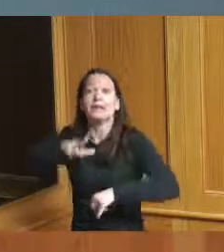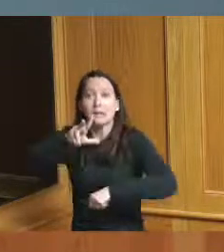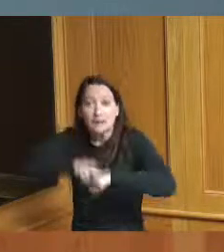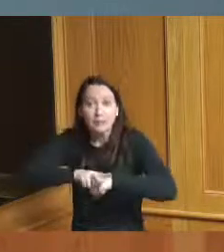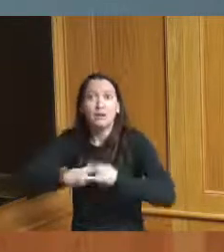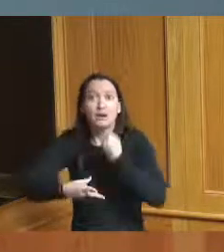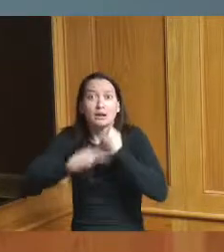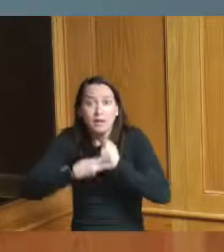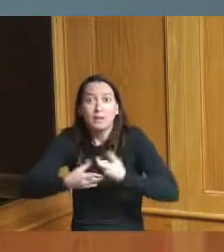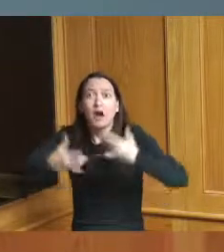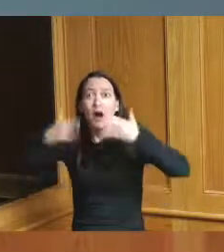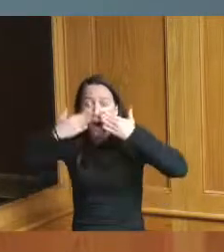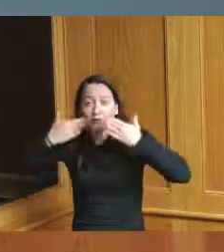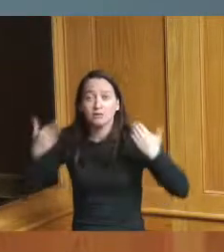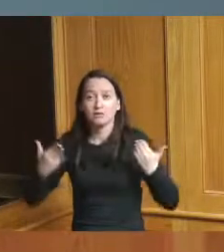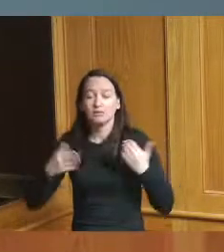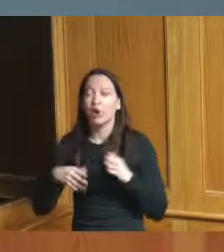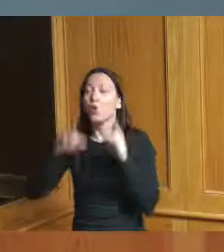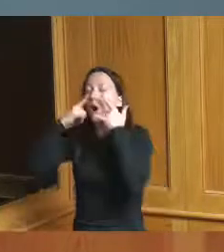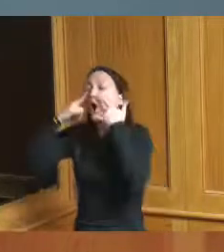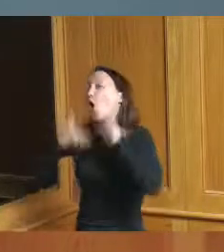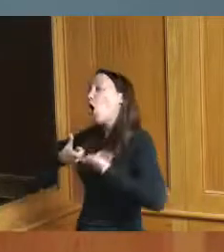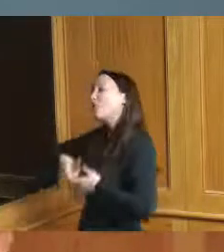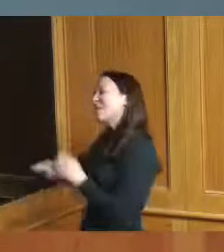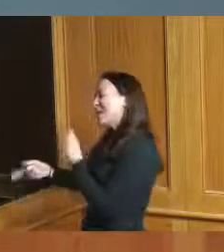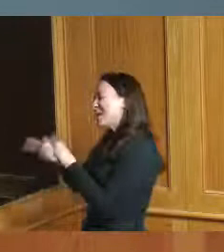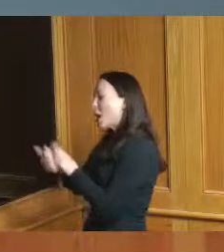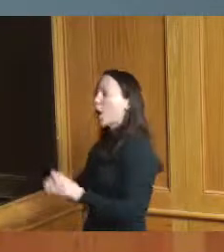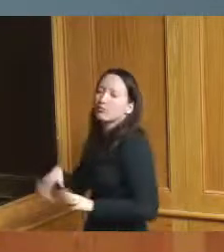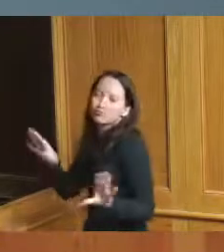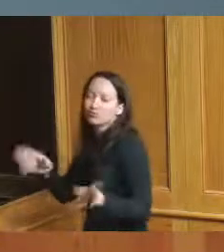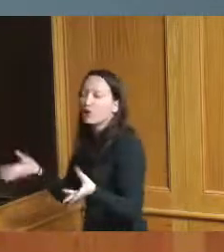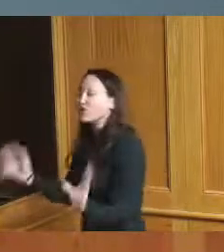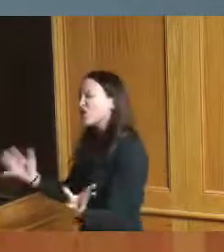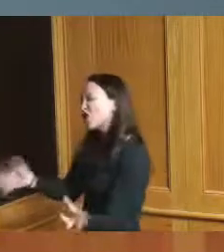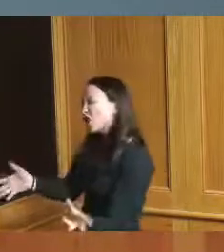because you think well if I take it off for a second you know to talk with no it makes